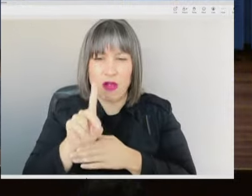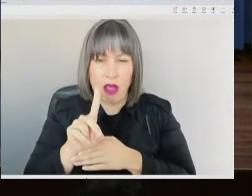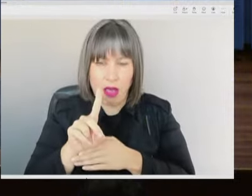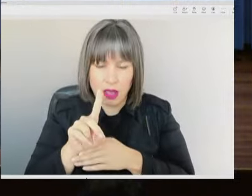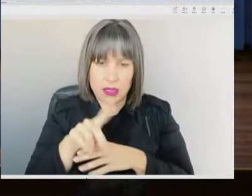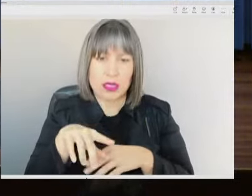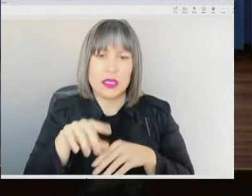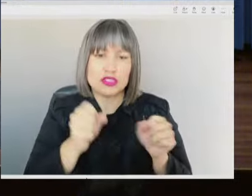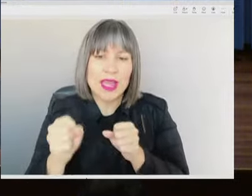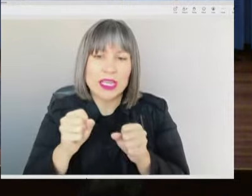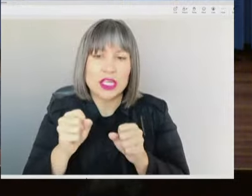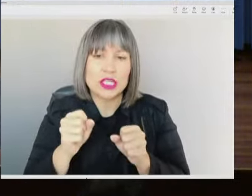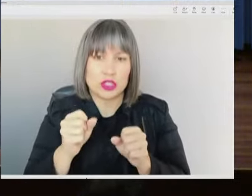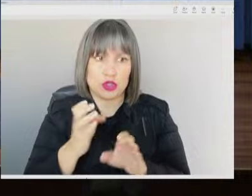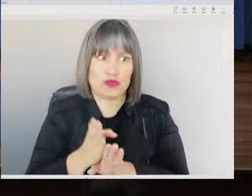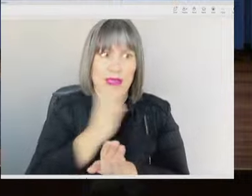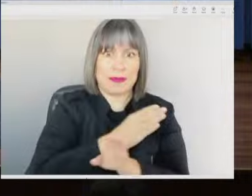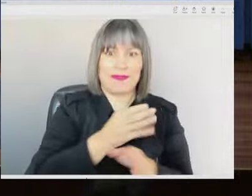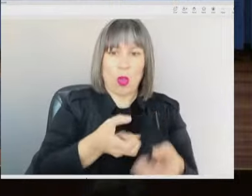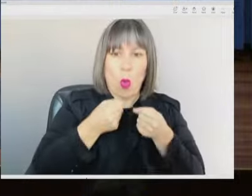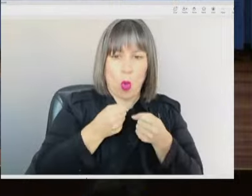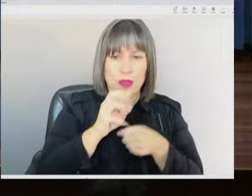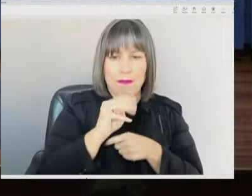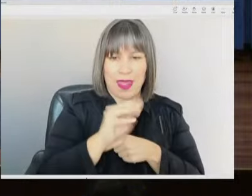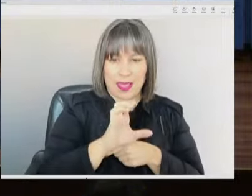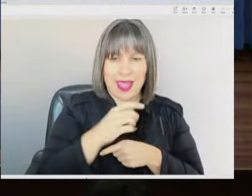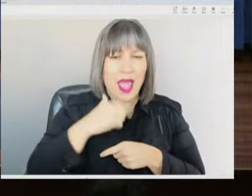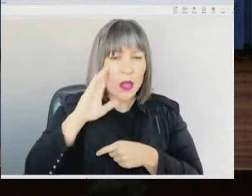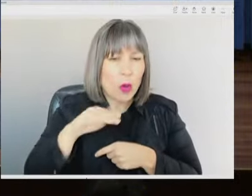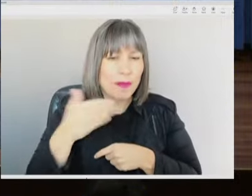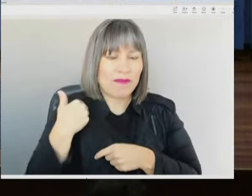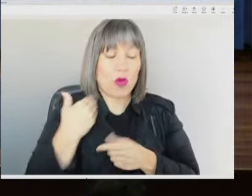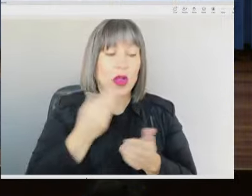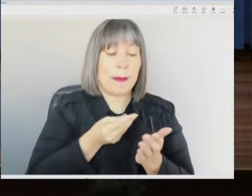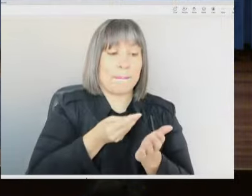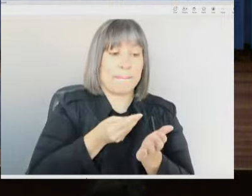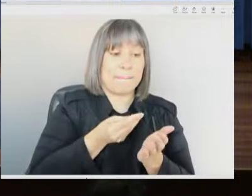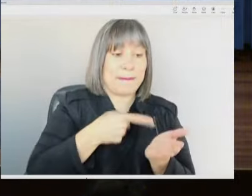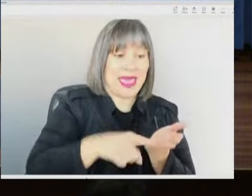Medicaid payments? I know the traditional approach has been pay first, prosecute later.